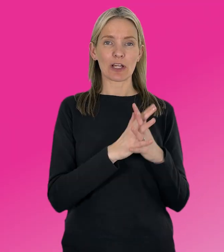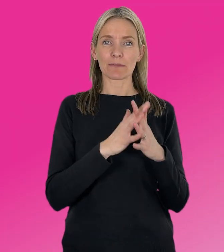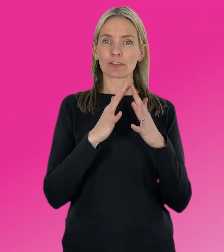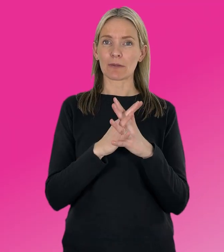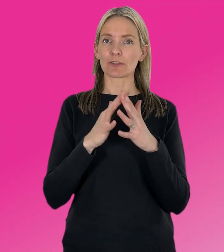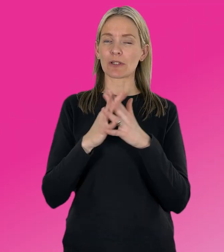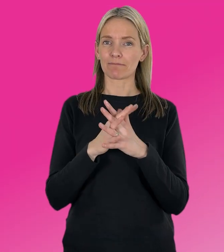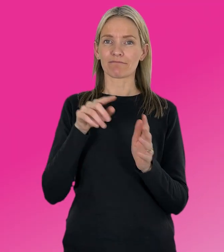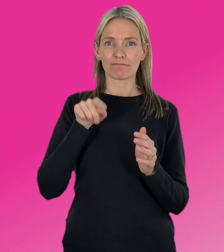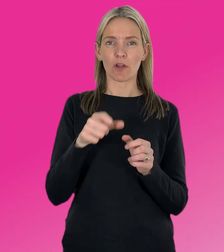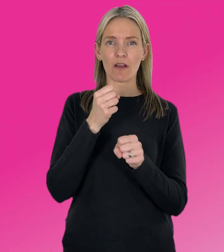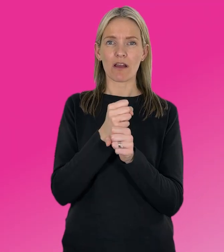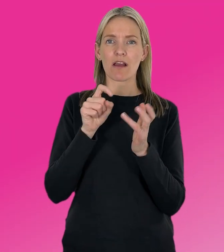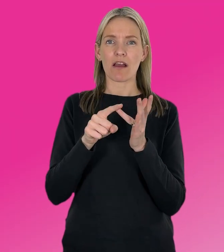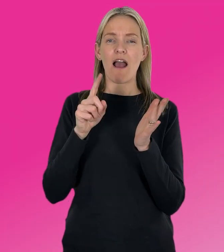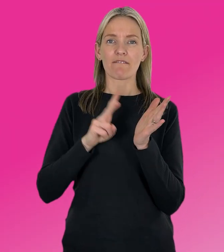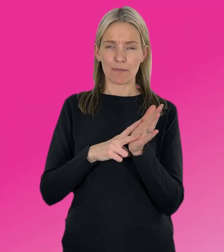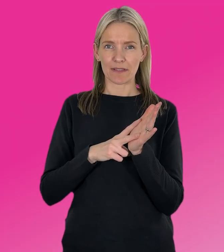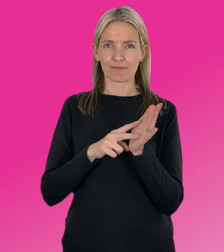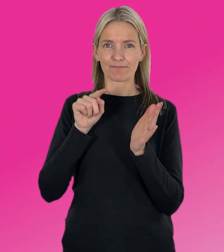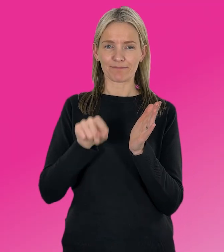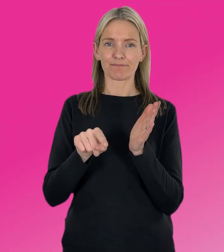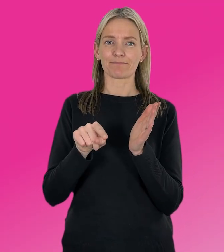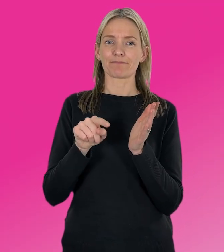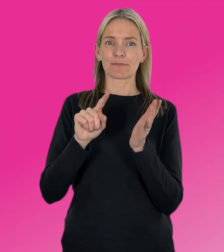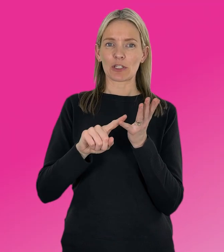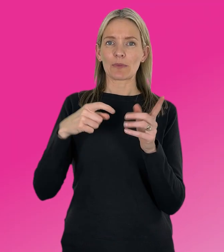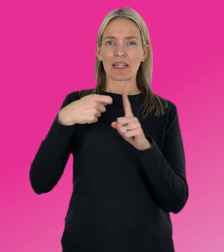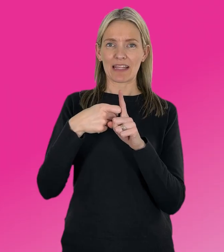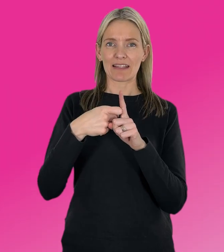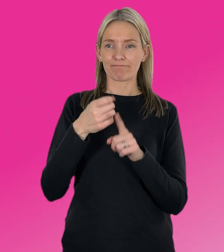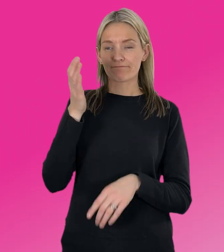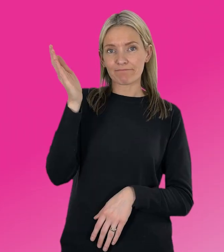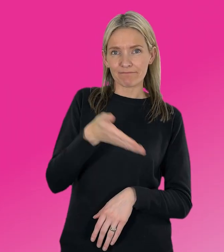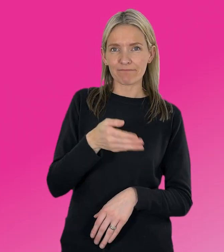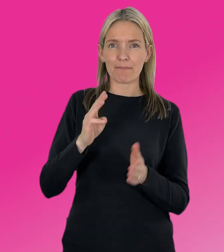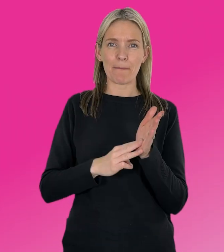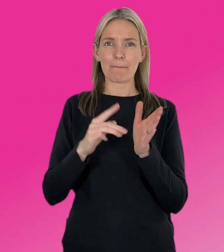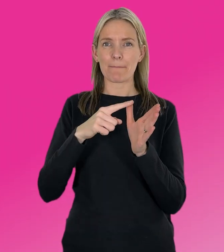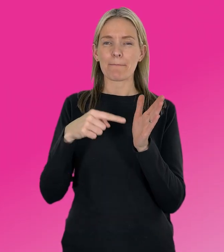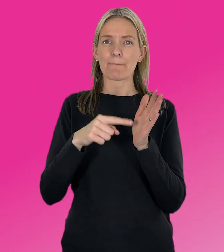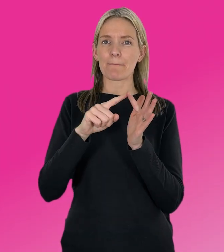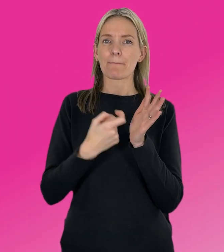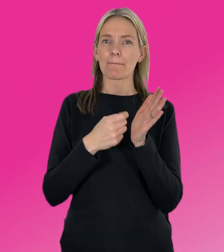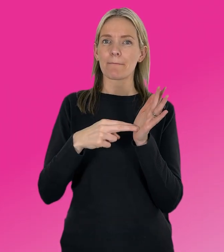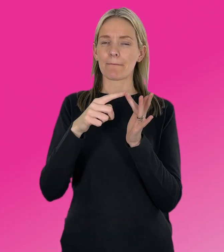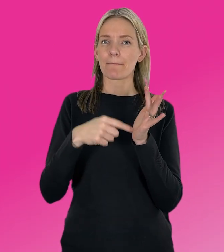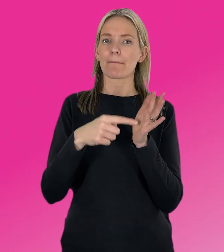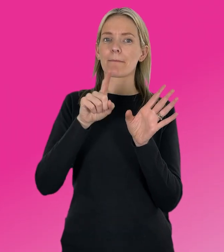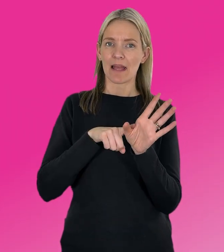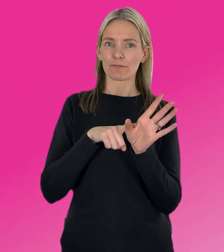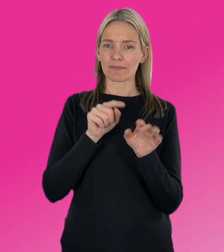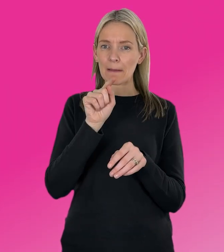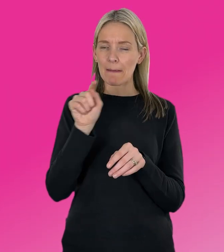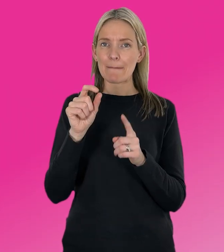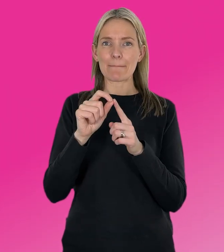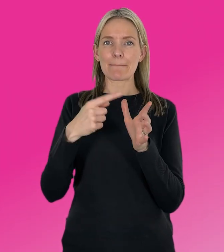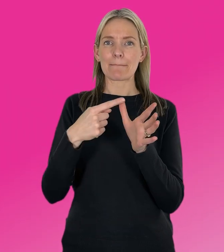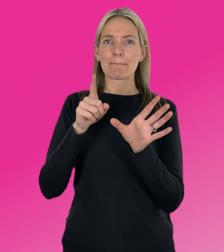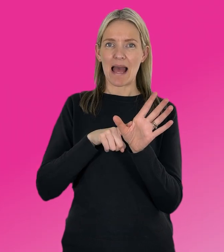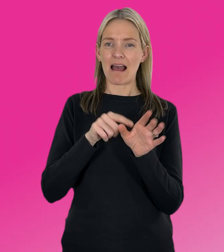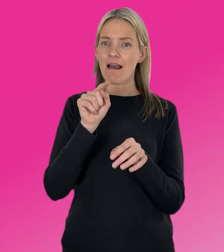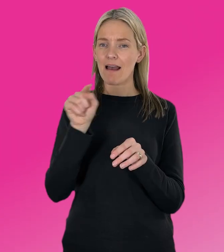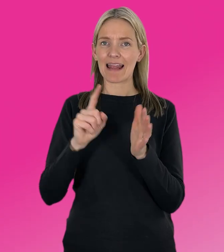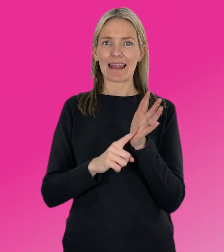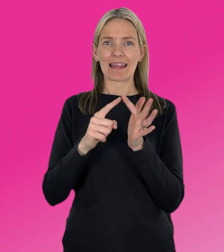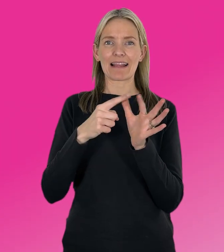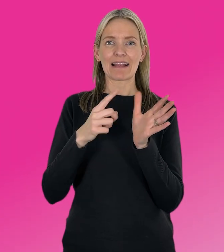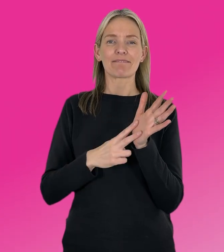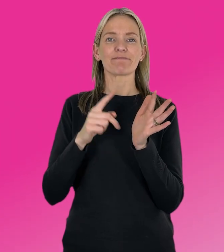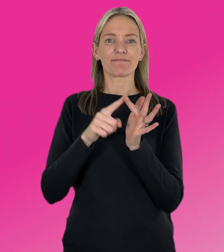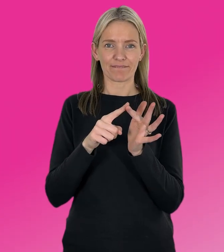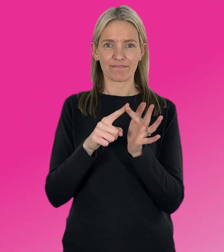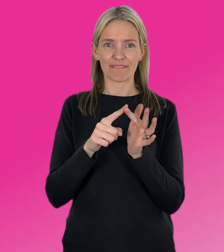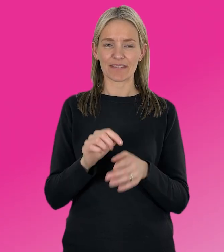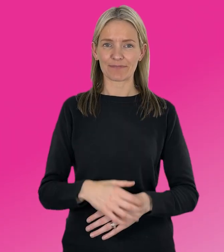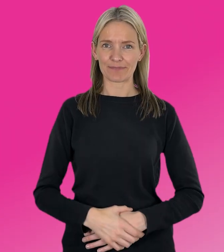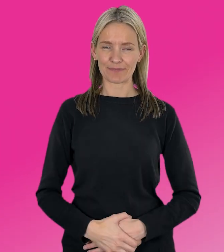www.gov.uk/maternity-pay-leave